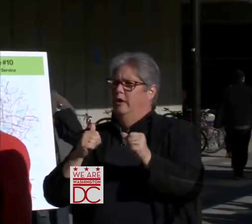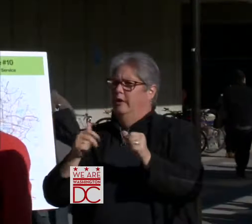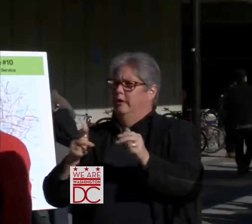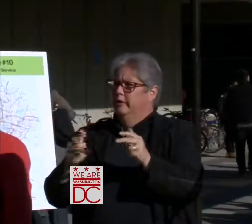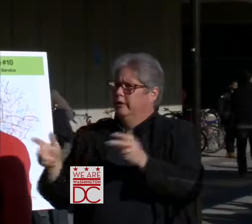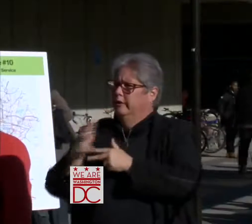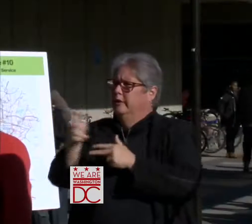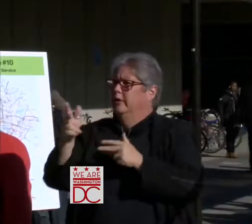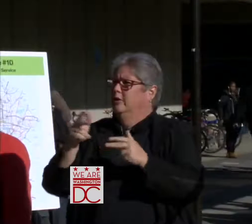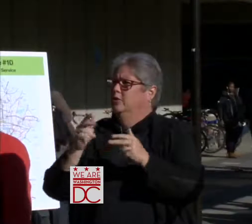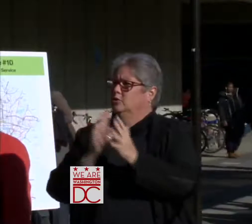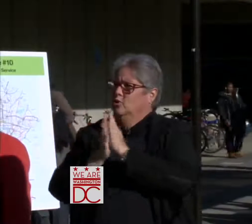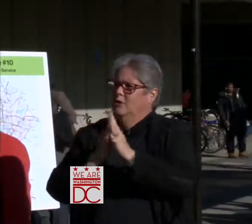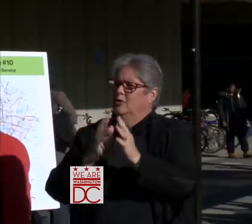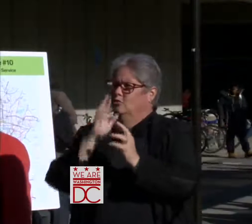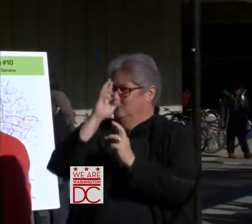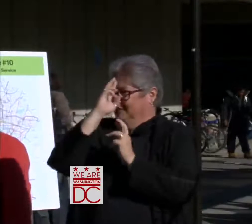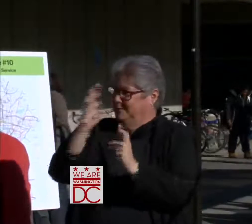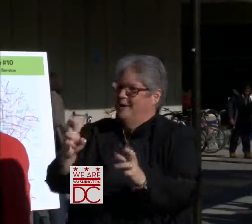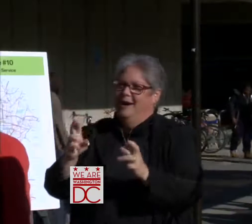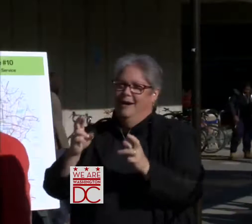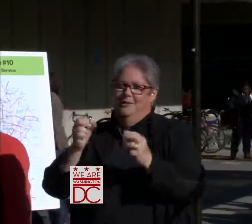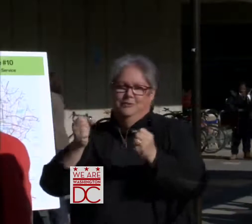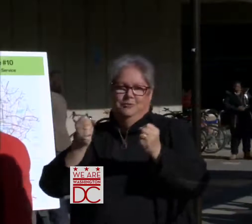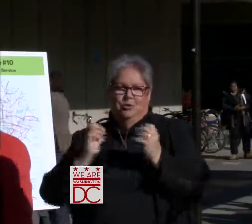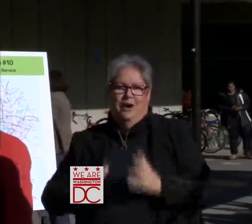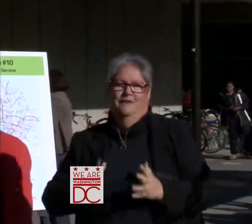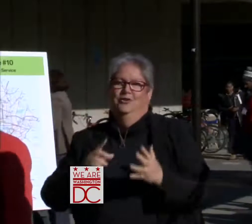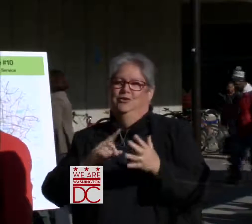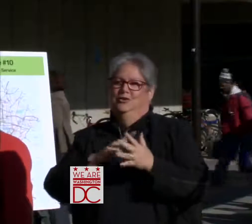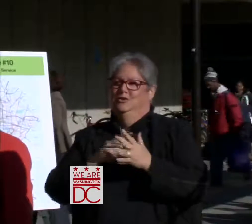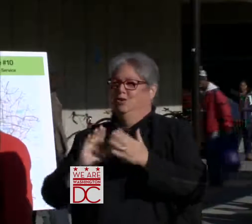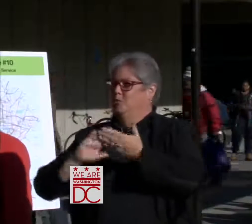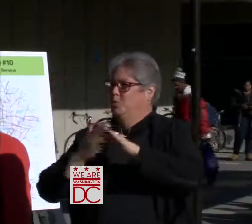WE REALLY NEED TO BE RESPECTFUL OF THE COMMUNITIES AND NORTHEAST